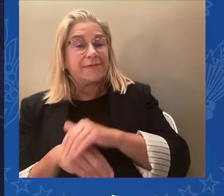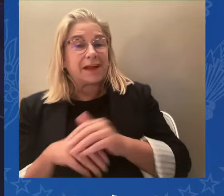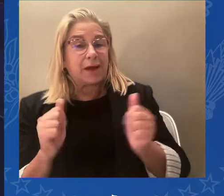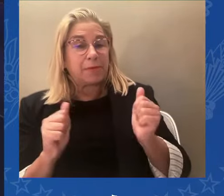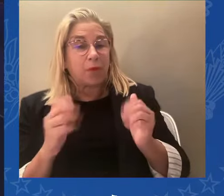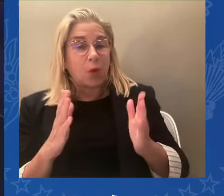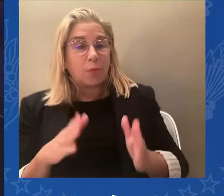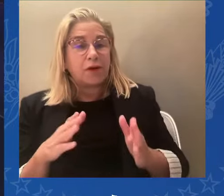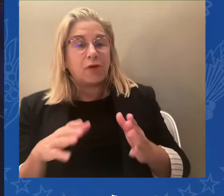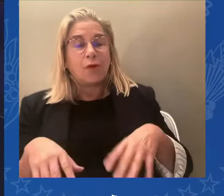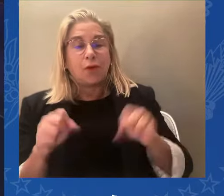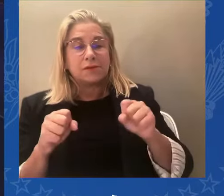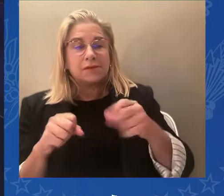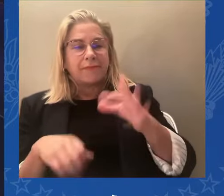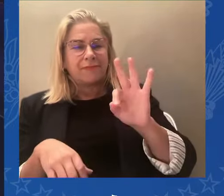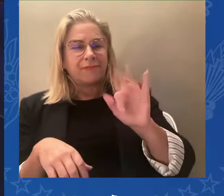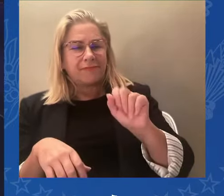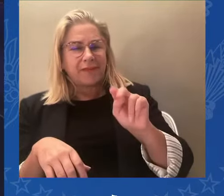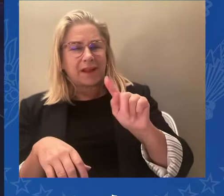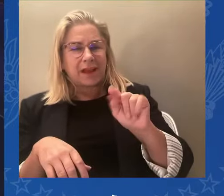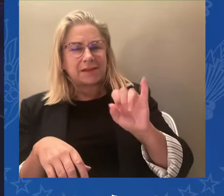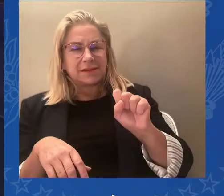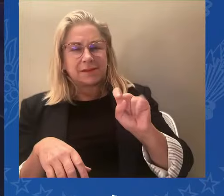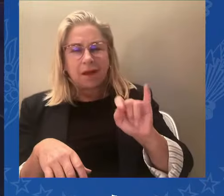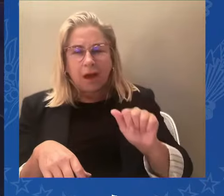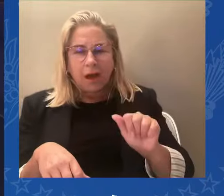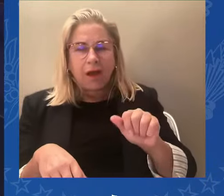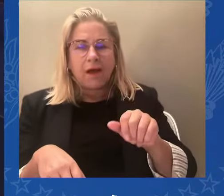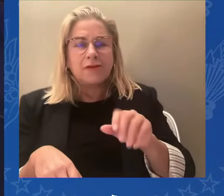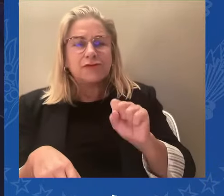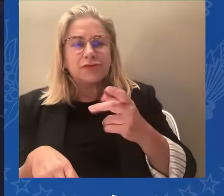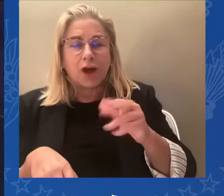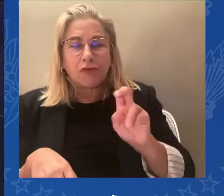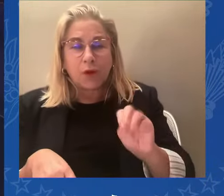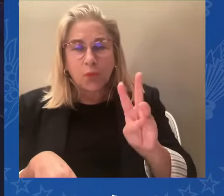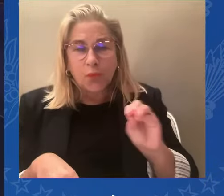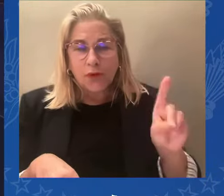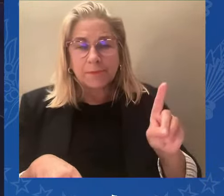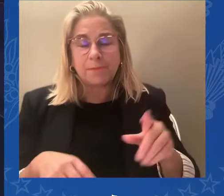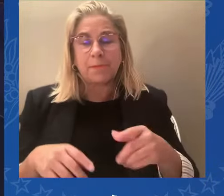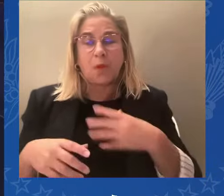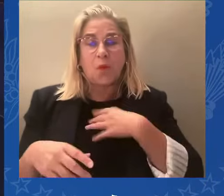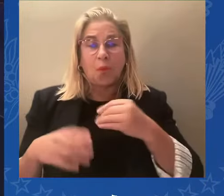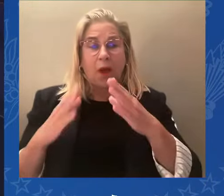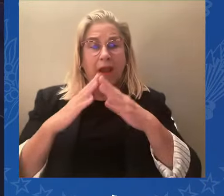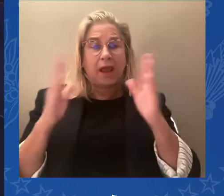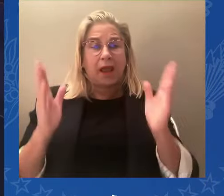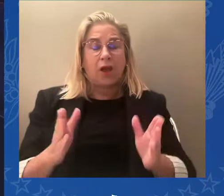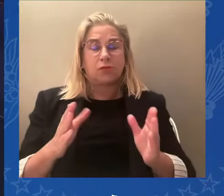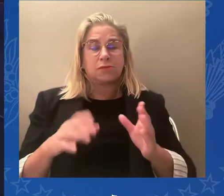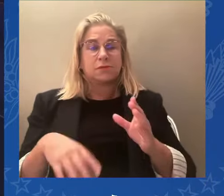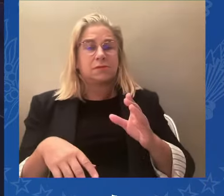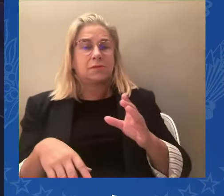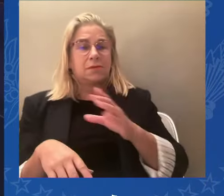and he hosted the White House Juneteenth event. Yesterday, I was proud to host -- and very proud, I mean it sincerely --